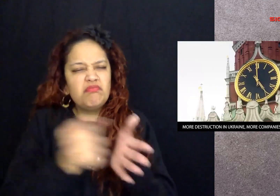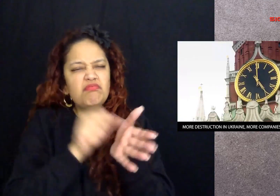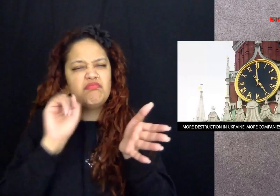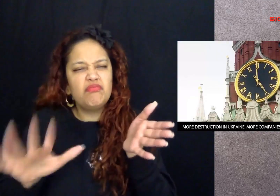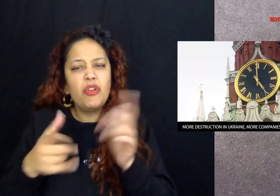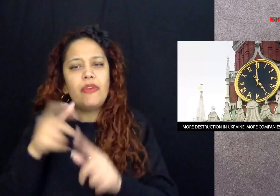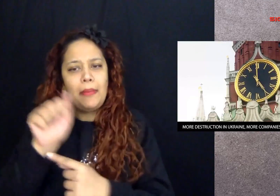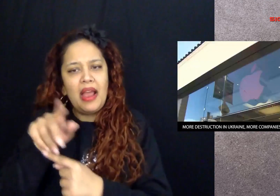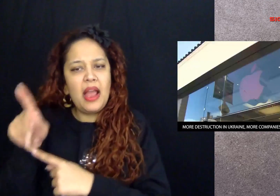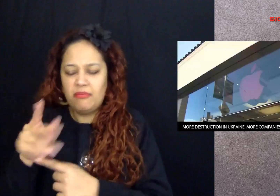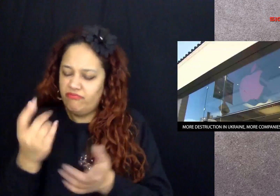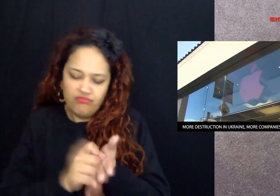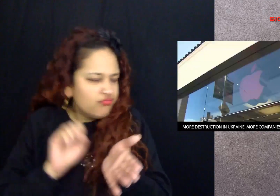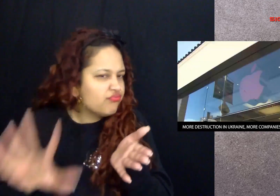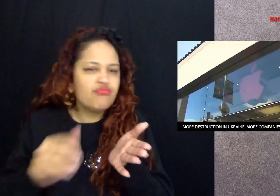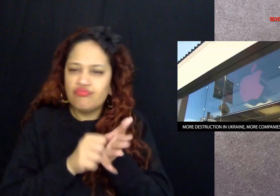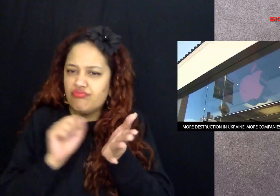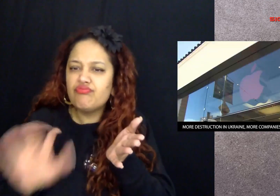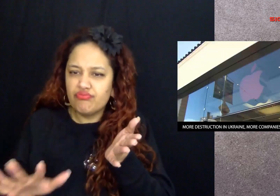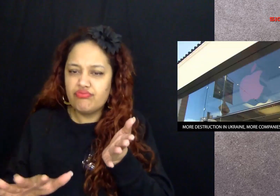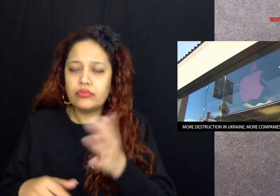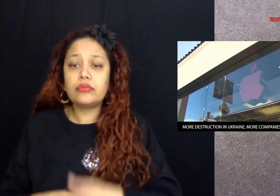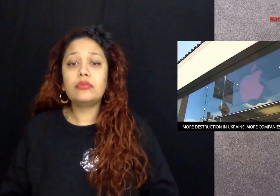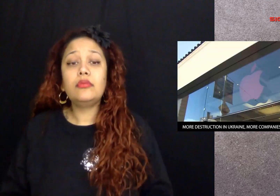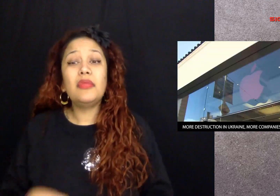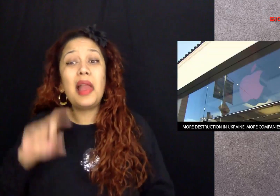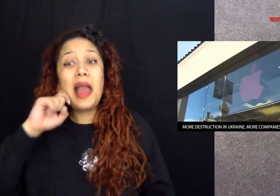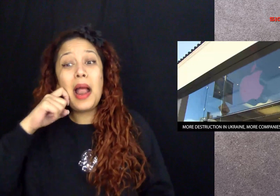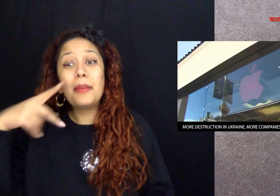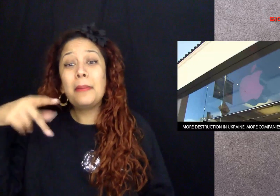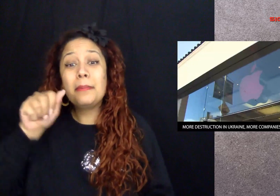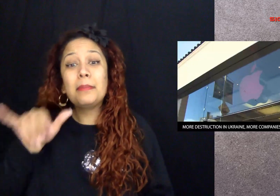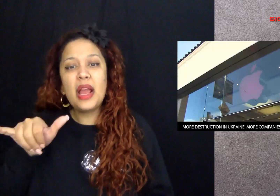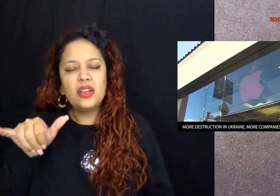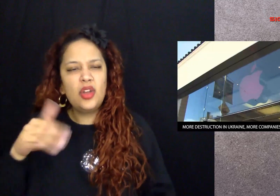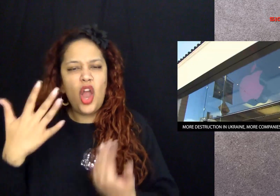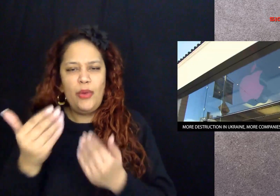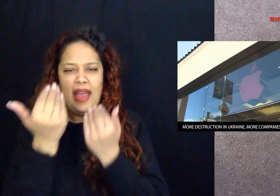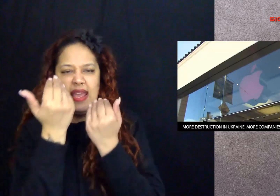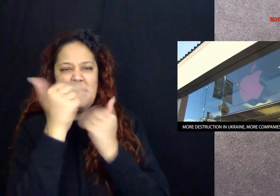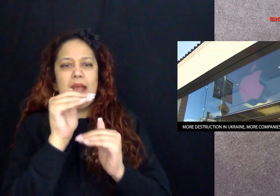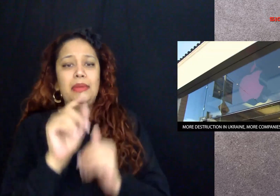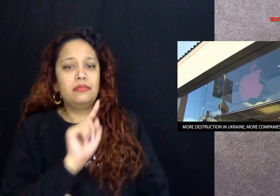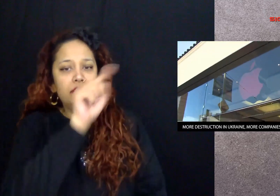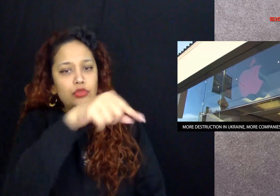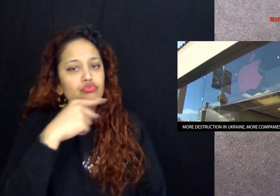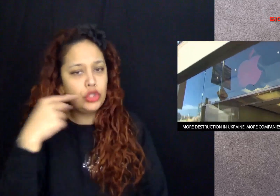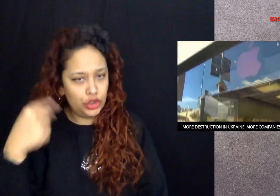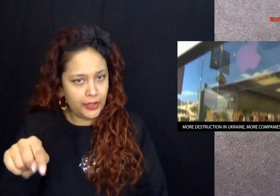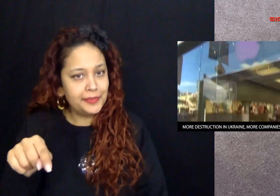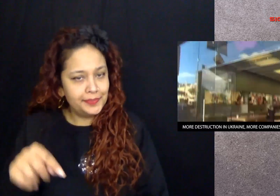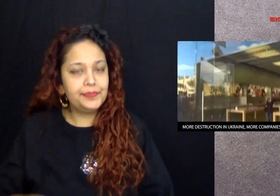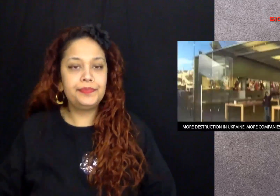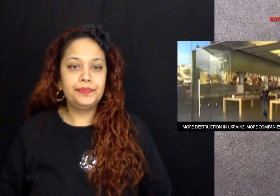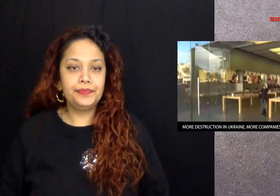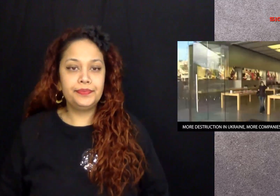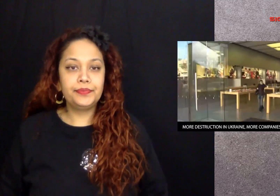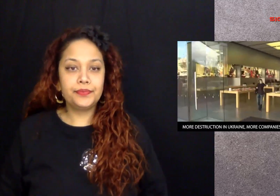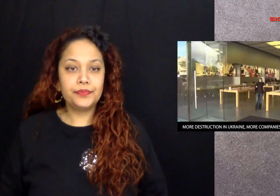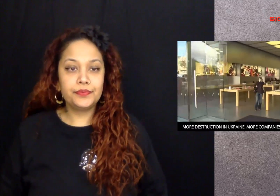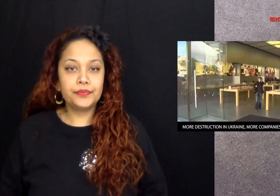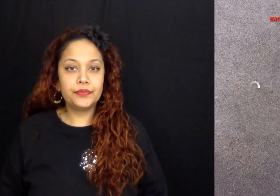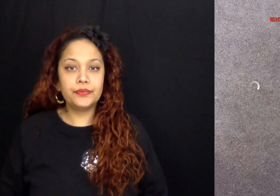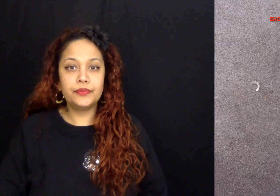News and Sputnik News have been removed from the App Store and Apple Pay has been limited in Russia